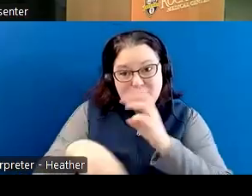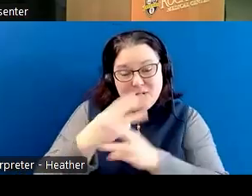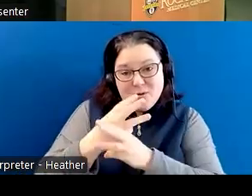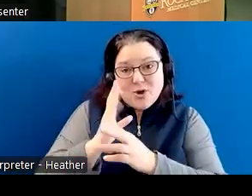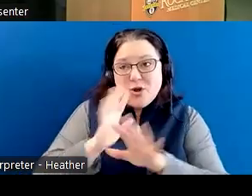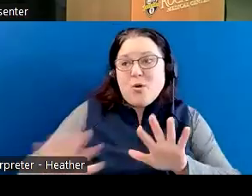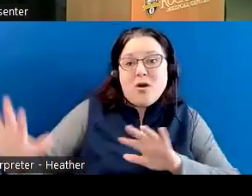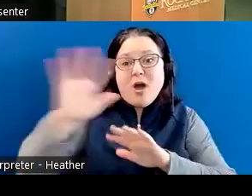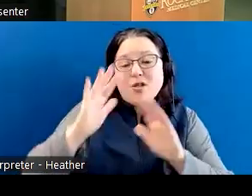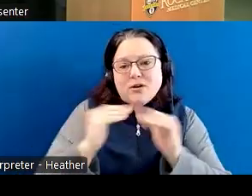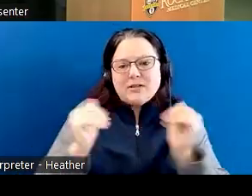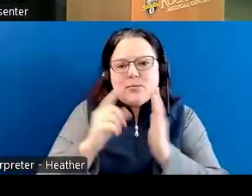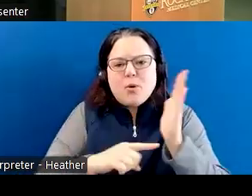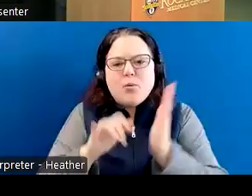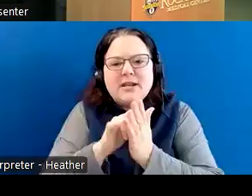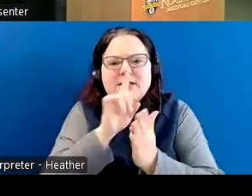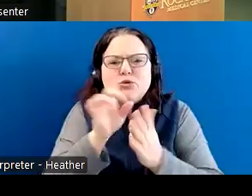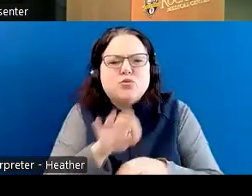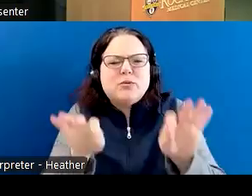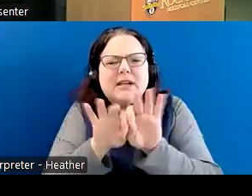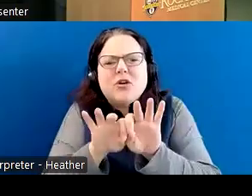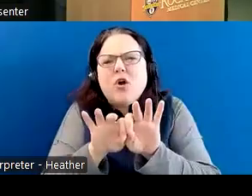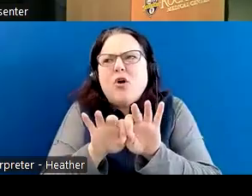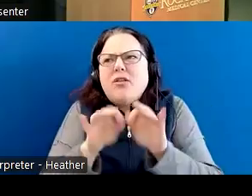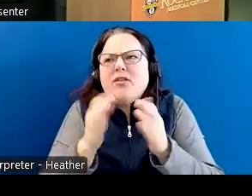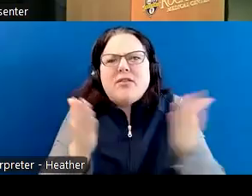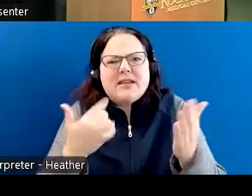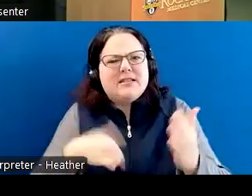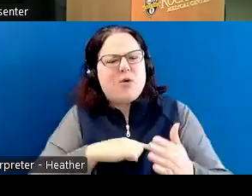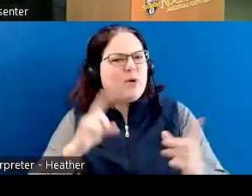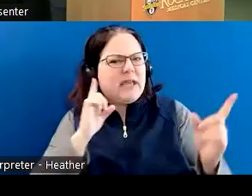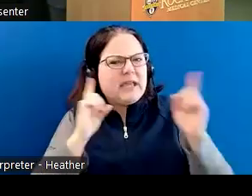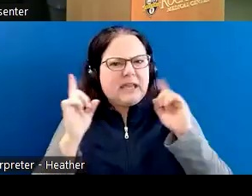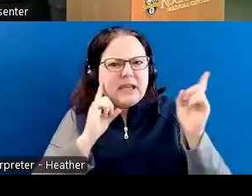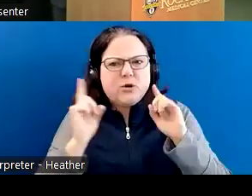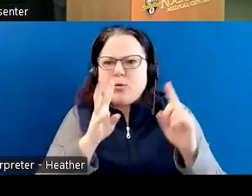What are those critical distinguishing features that we hear when we talk to our own peers and our